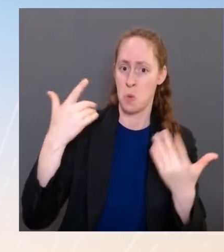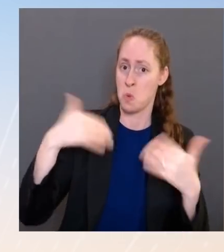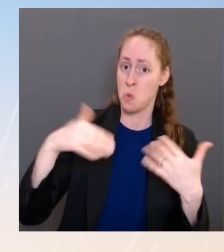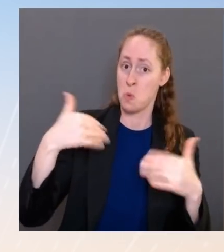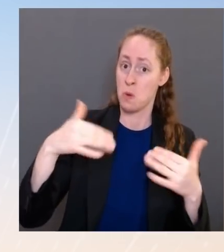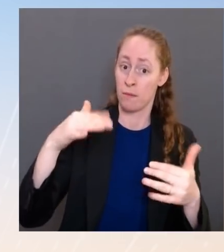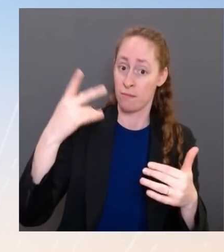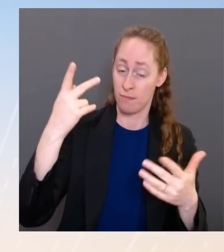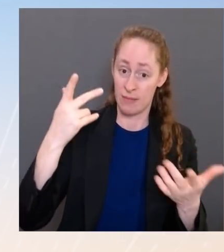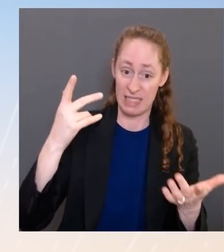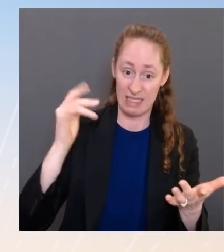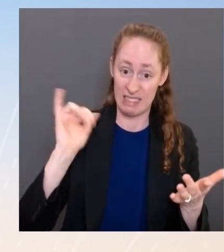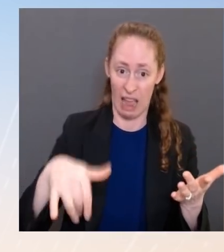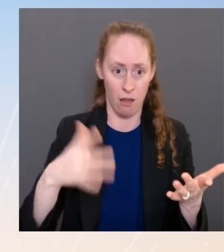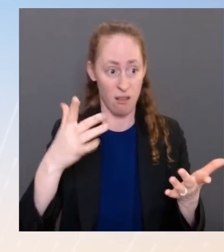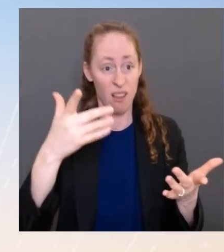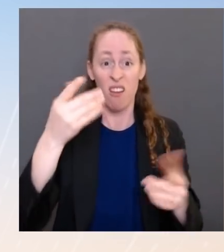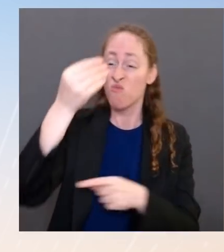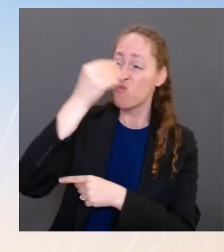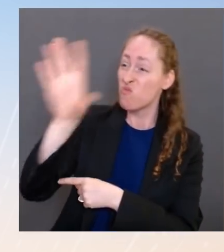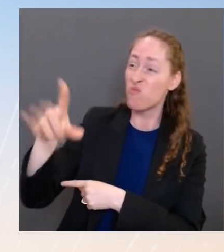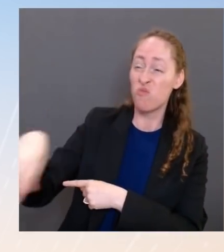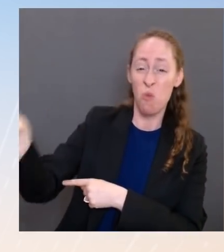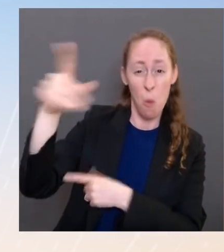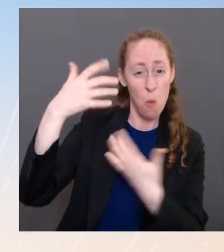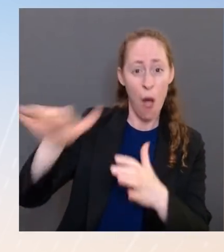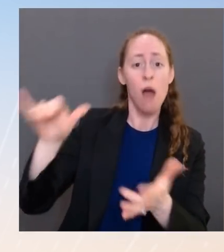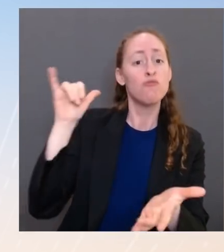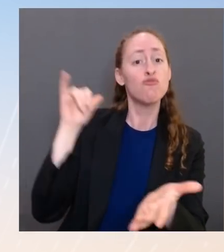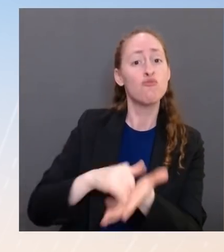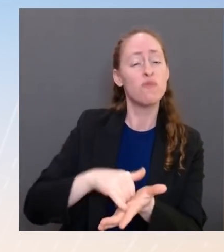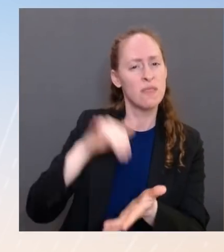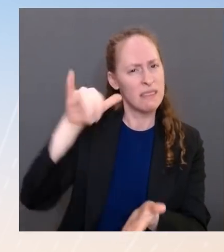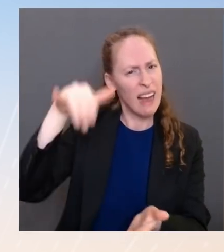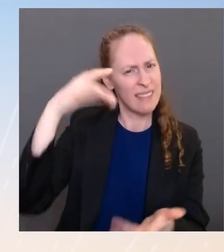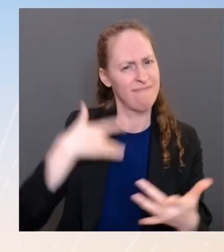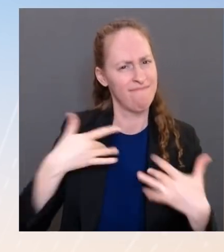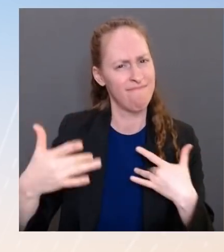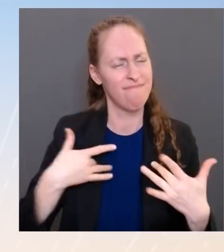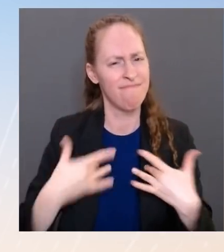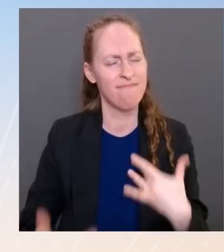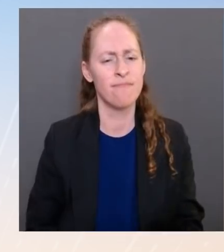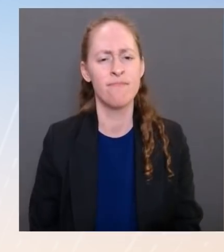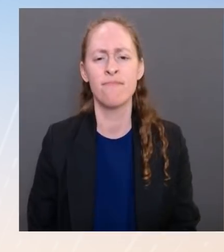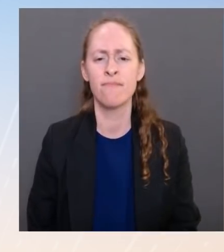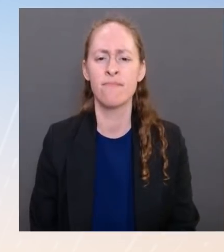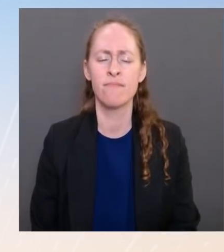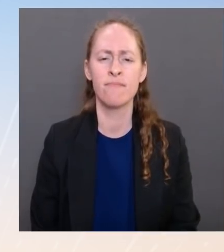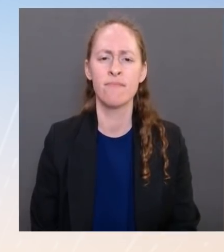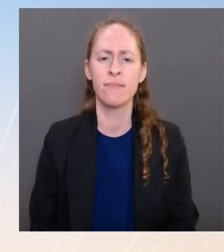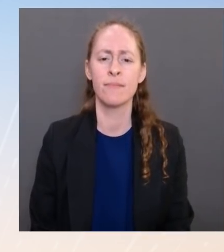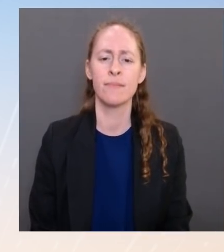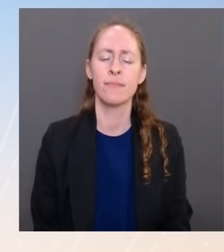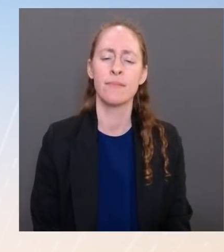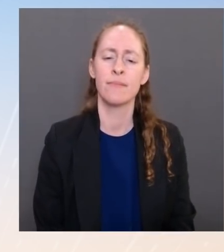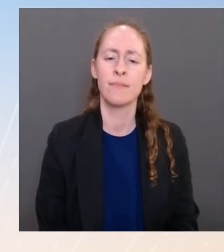you said invites to the Summit of the Americas haven't gotten out. >> Ms. Psaki: Yeah. The Press: Can you confirm, though, that someone from Venezuela, someone from Nicaragua,